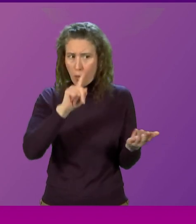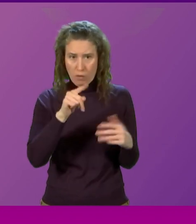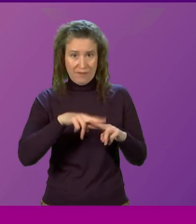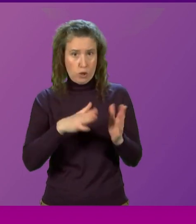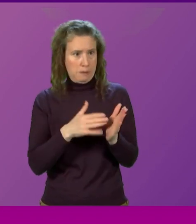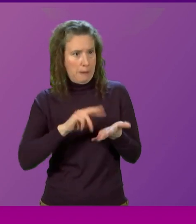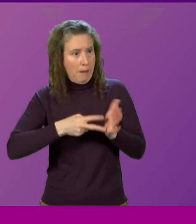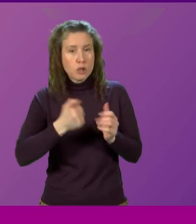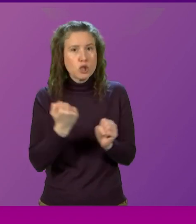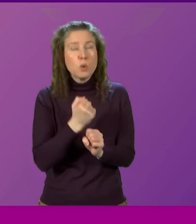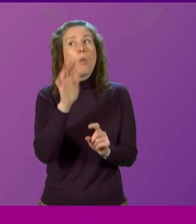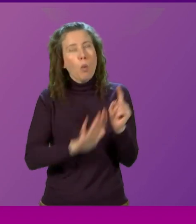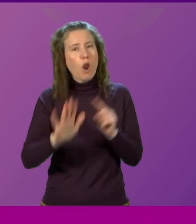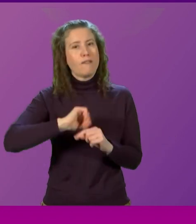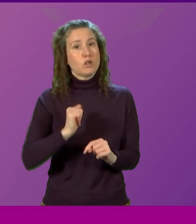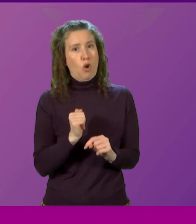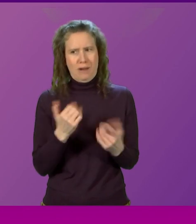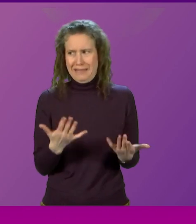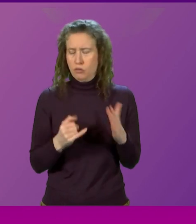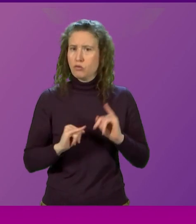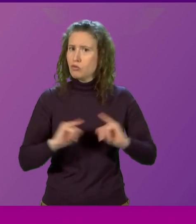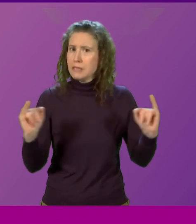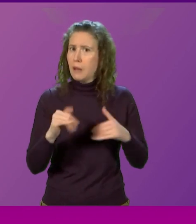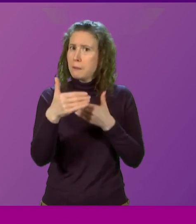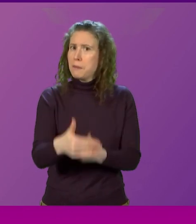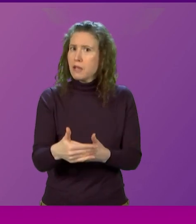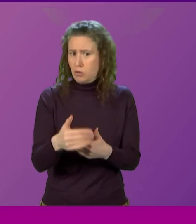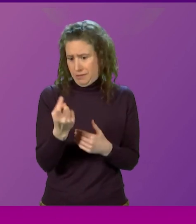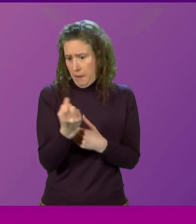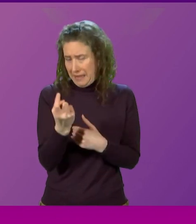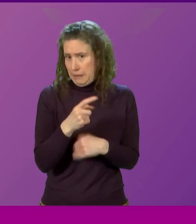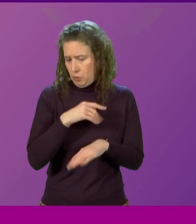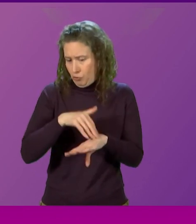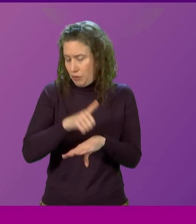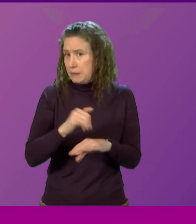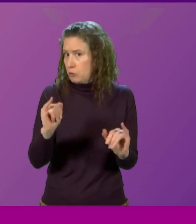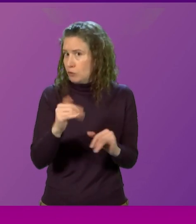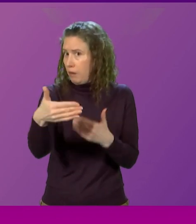to do across Scotland in the lead-up to the critical Christmas holiday period.